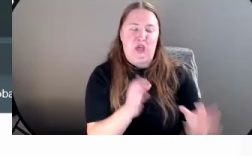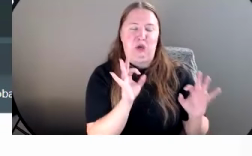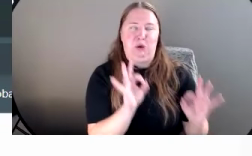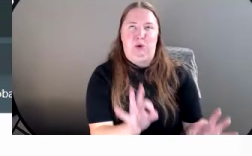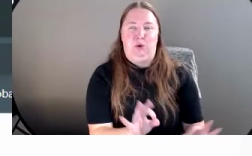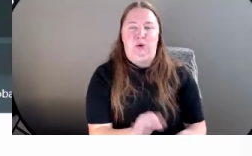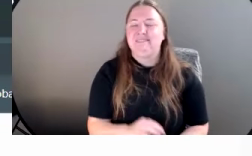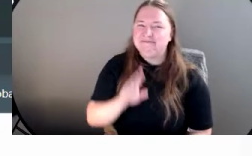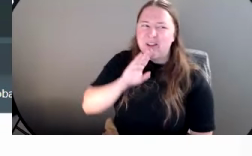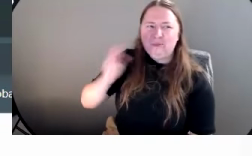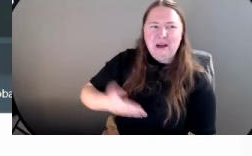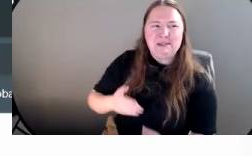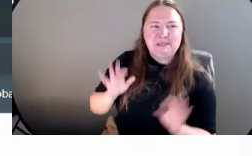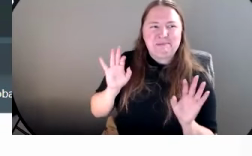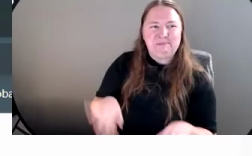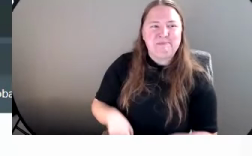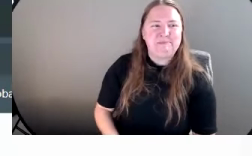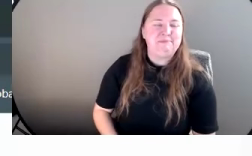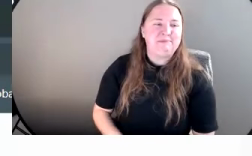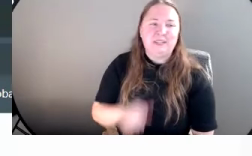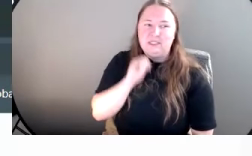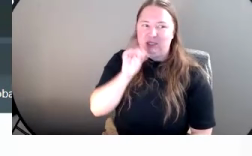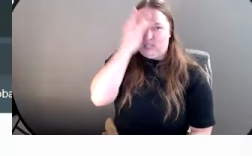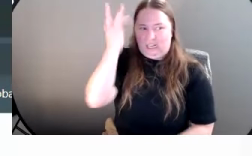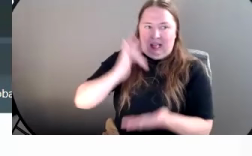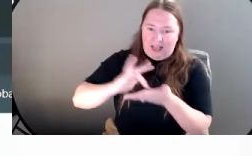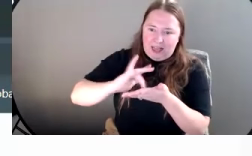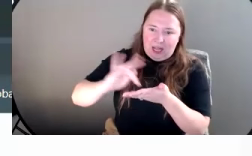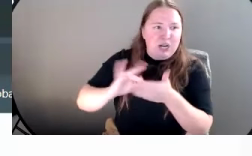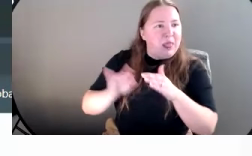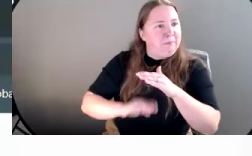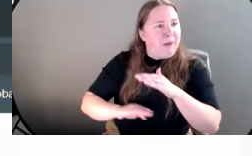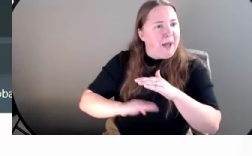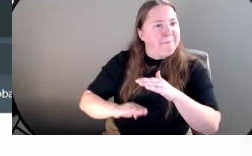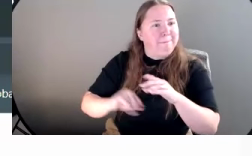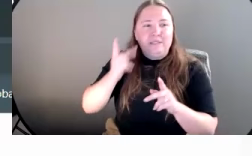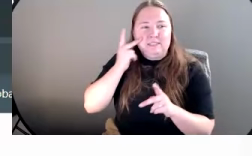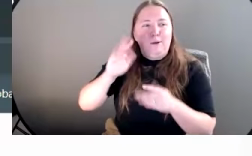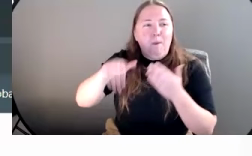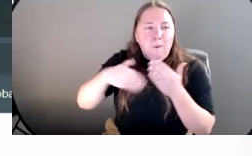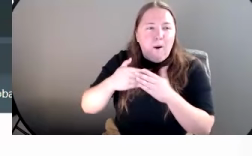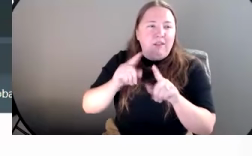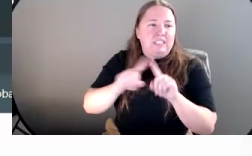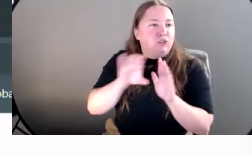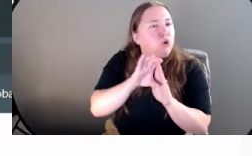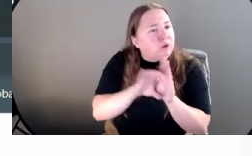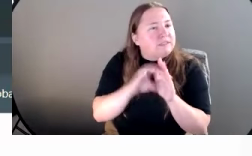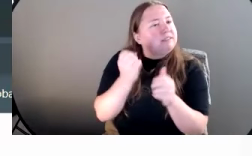You're welcome. Yeah. And don't forget to scroll down further because you'll see all of the different courses and everything that's available.